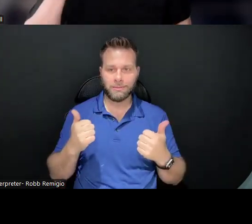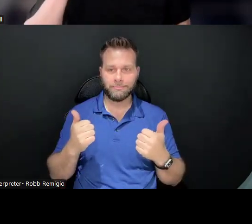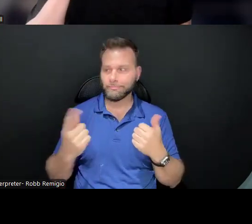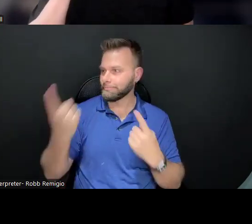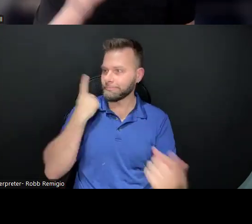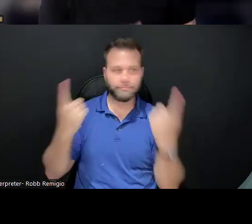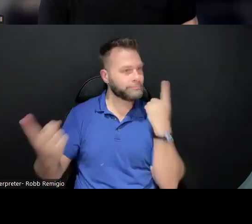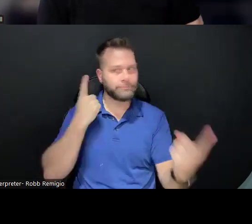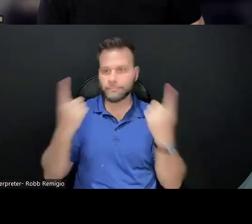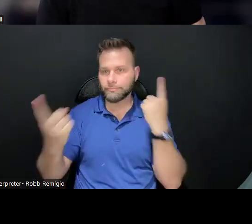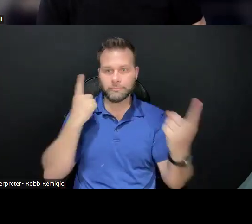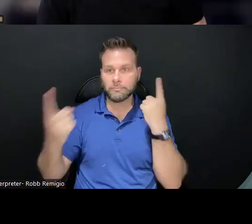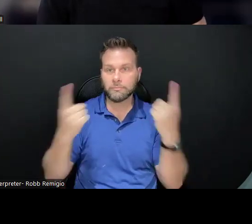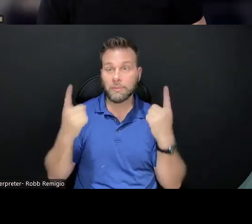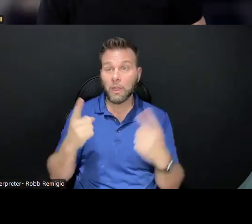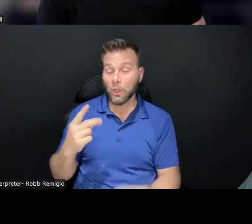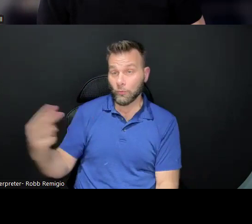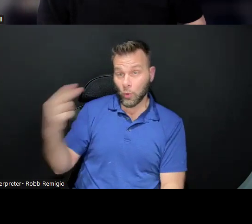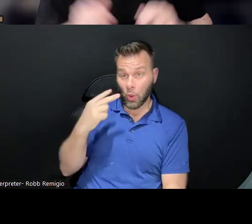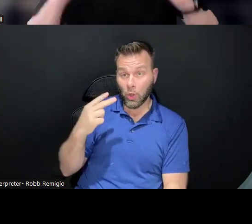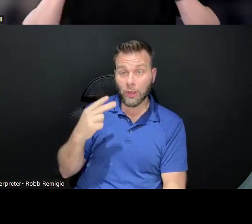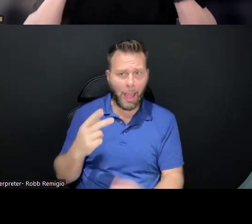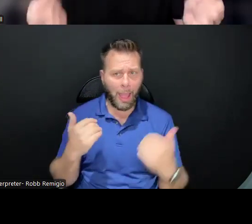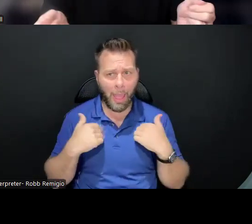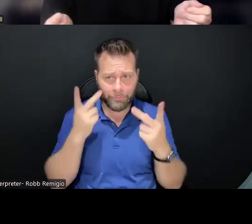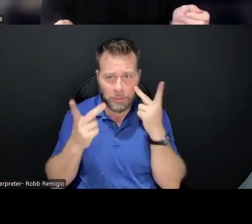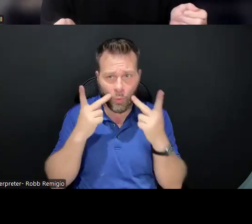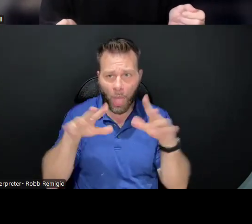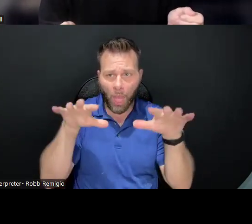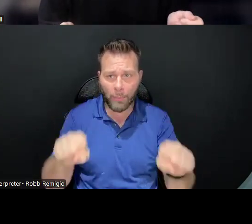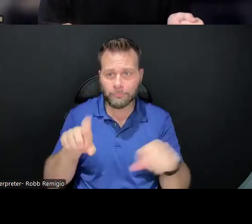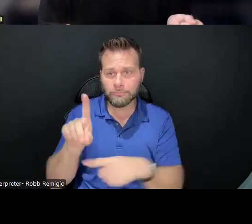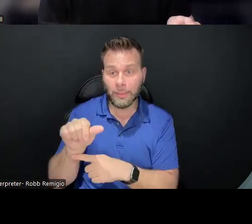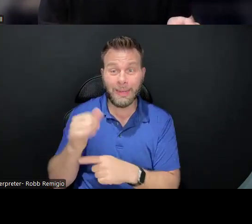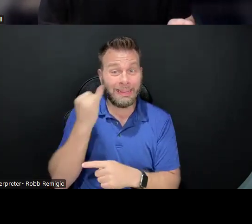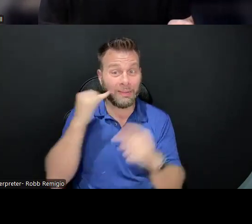I make this point very often when I have my implants on. You can see I have a physical